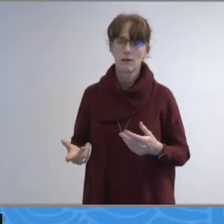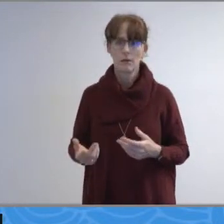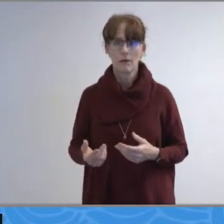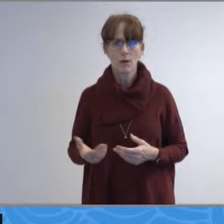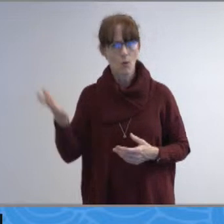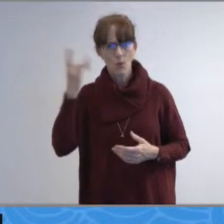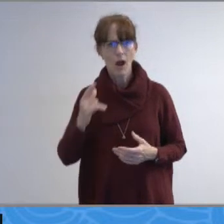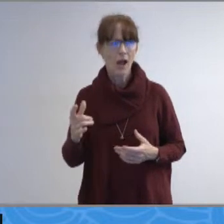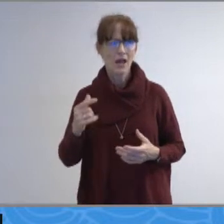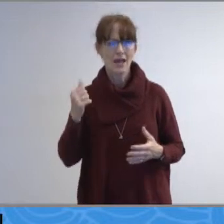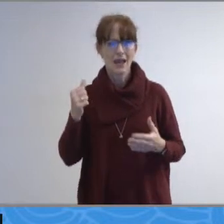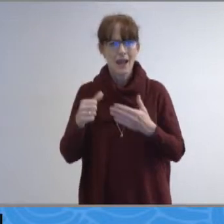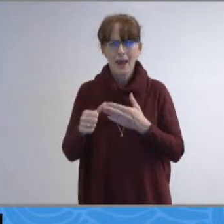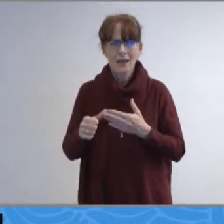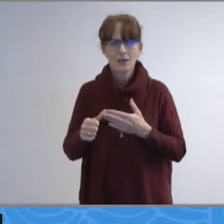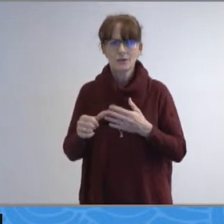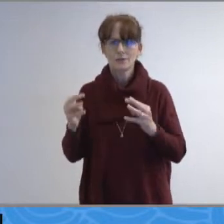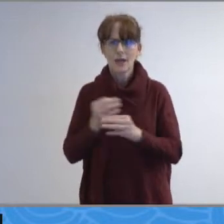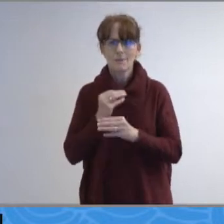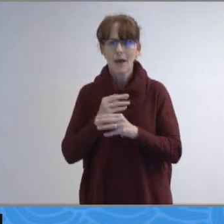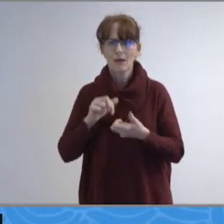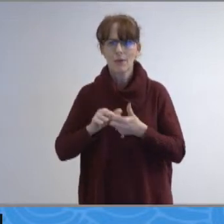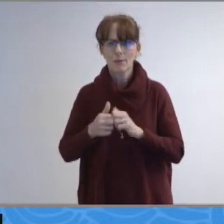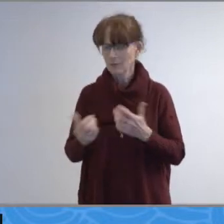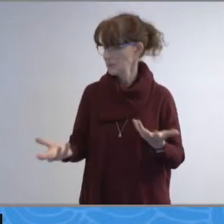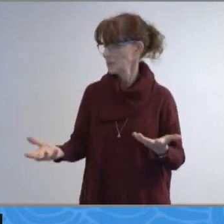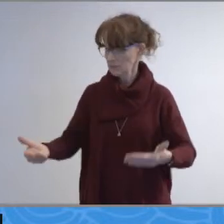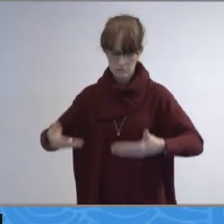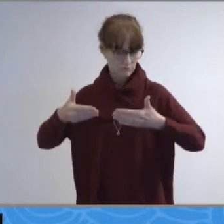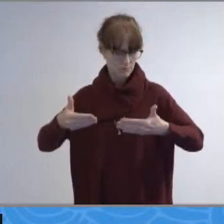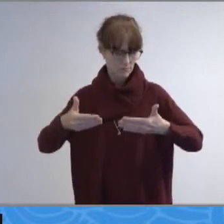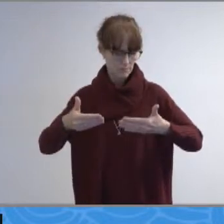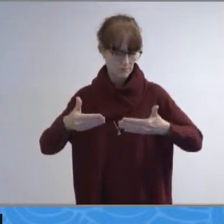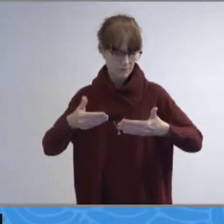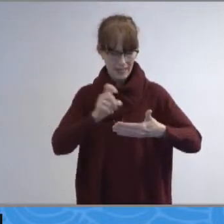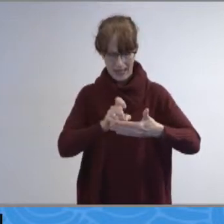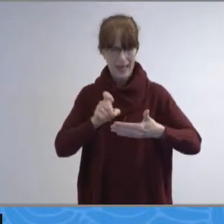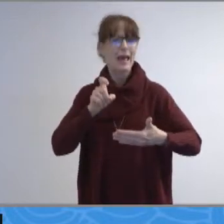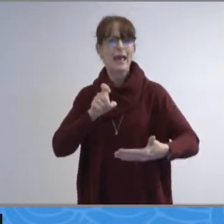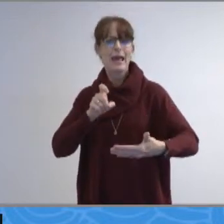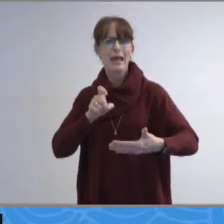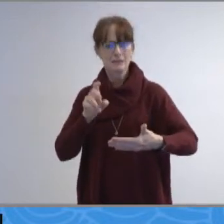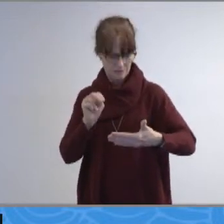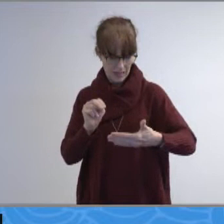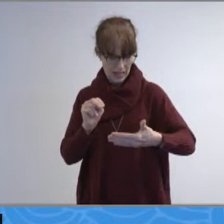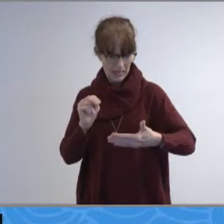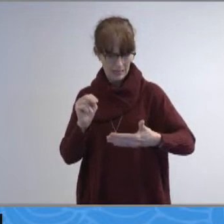why are there letters in the math problems? Like she had not seen letters in her algebra, right?